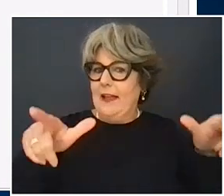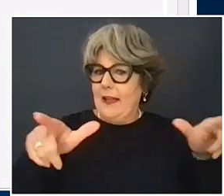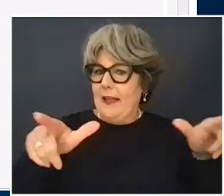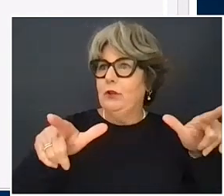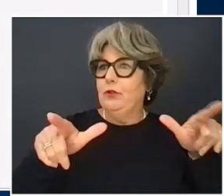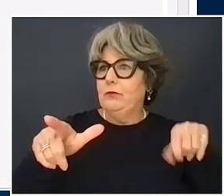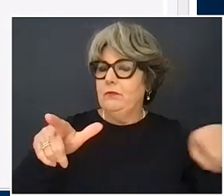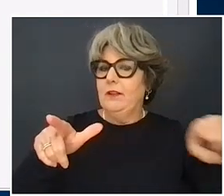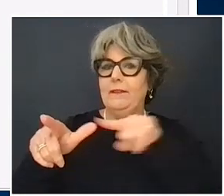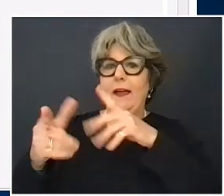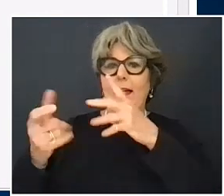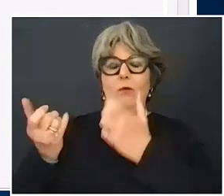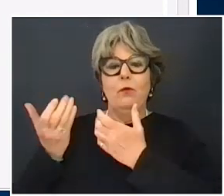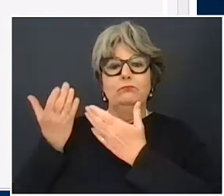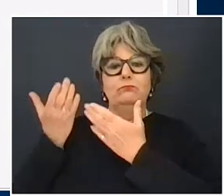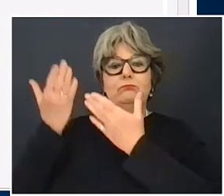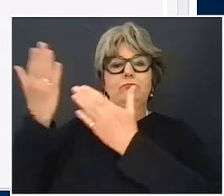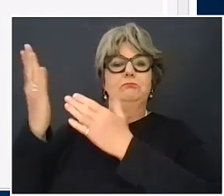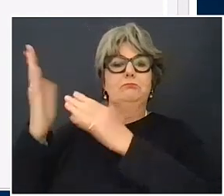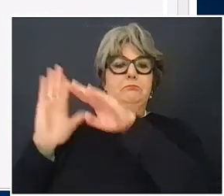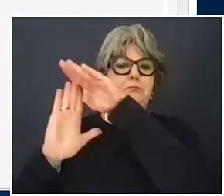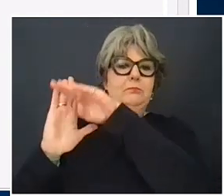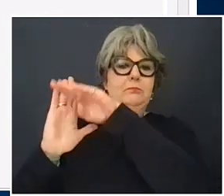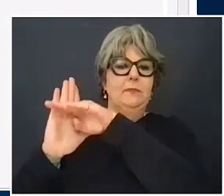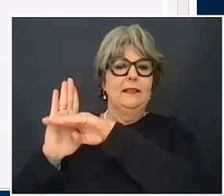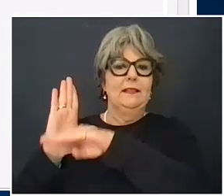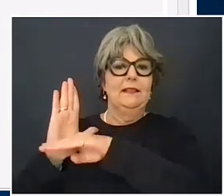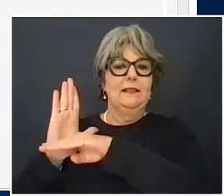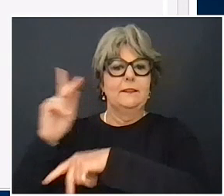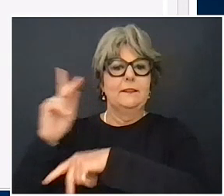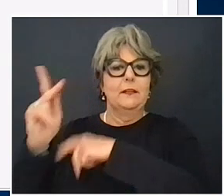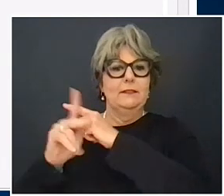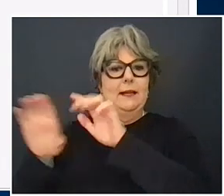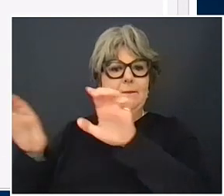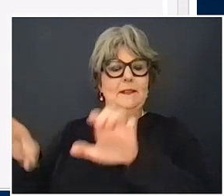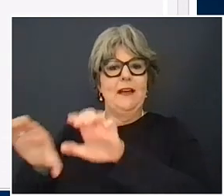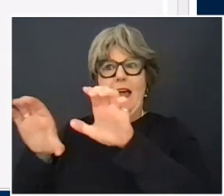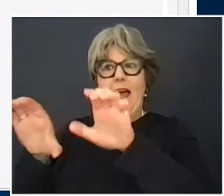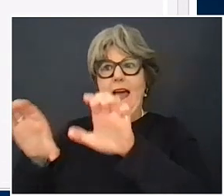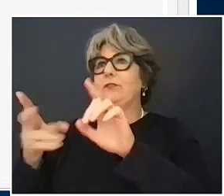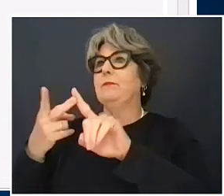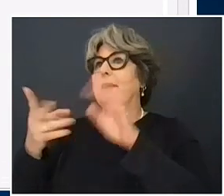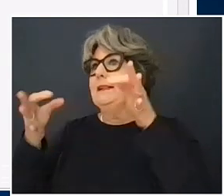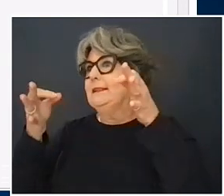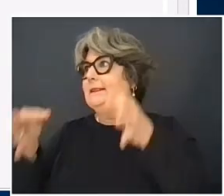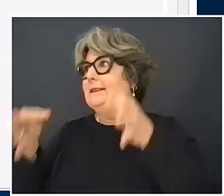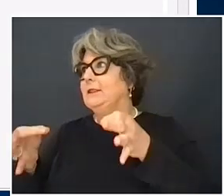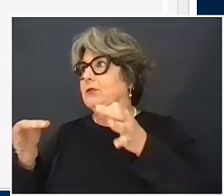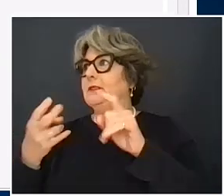know, sort of a list of those kinds of actions to give us more precision. I know you said, show cause warning or